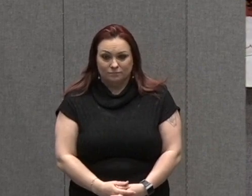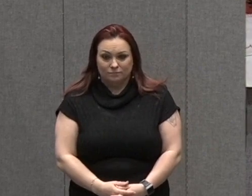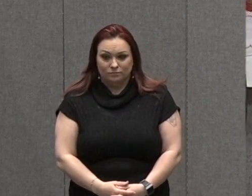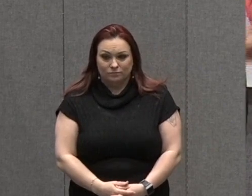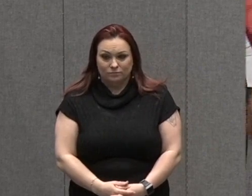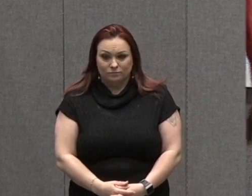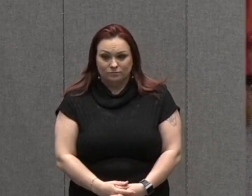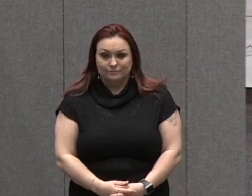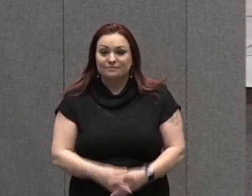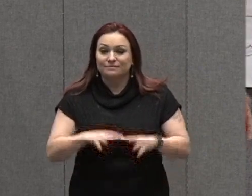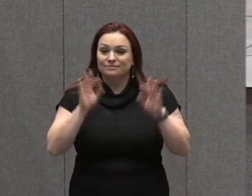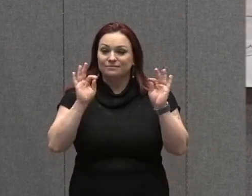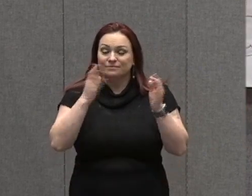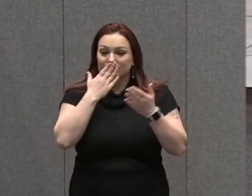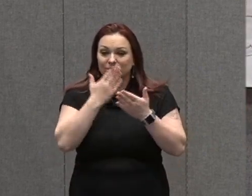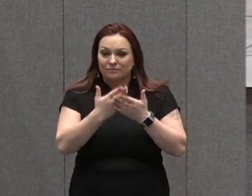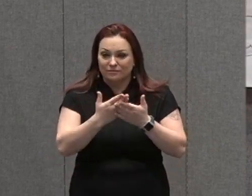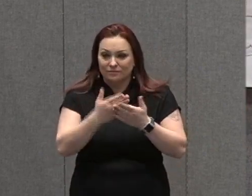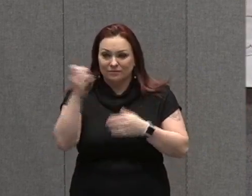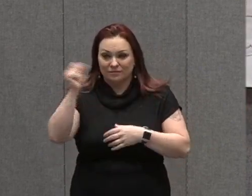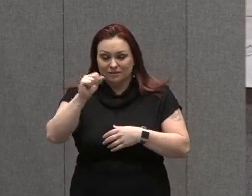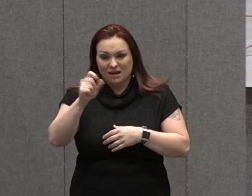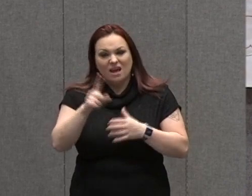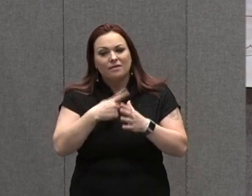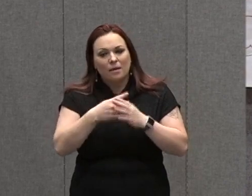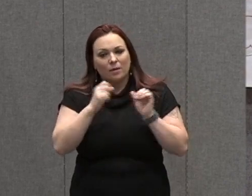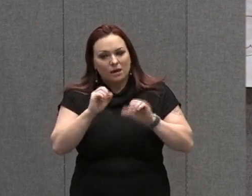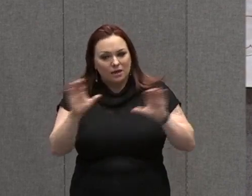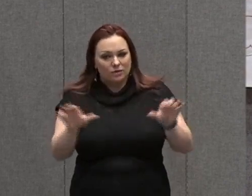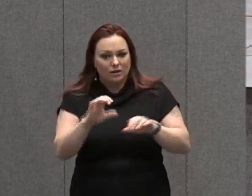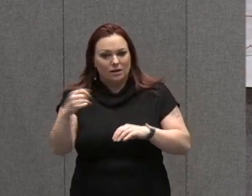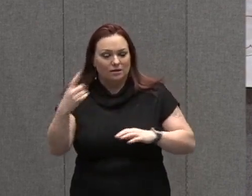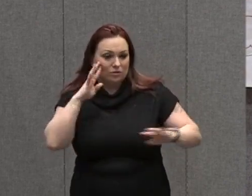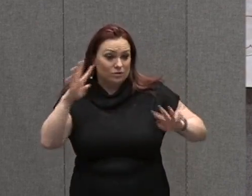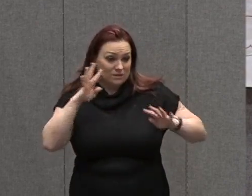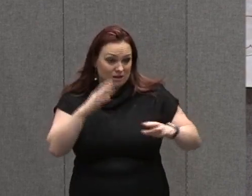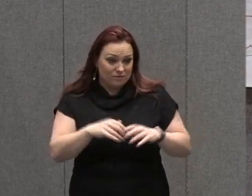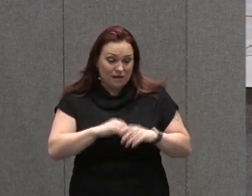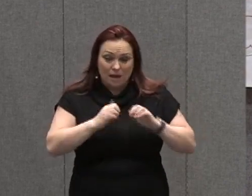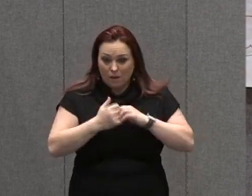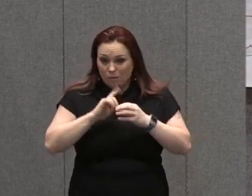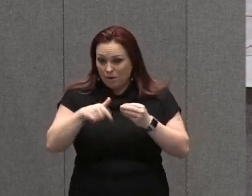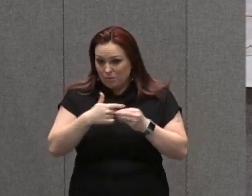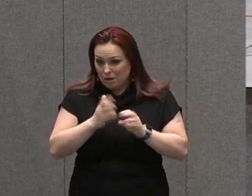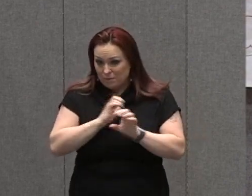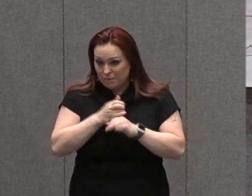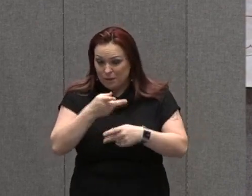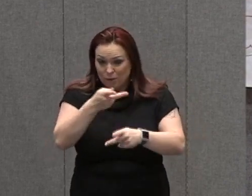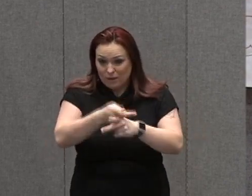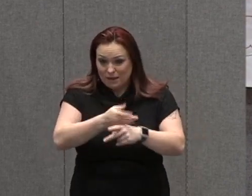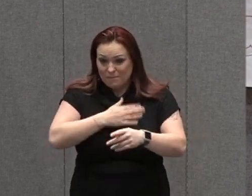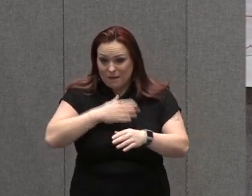Good yeah! And so then we could do it on another sound. How about, maybe I'll keep a beat on the box?